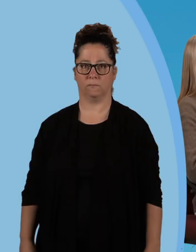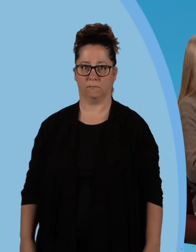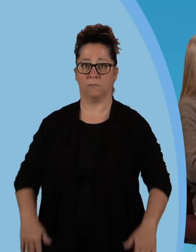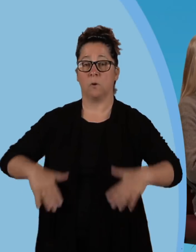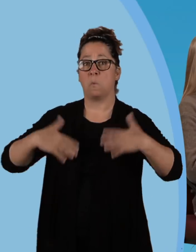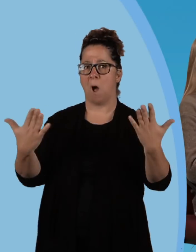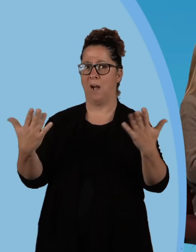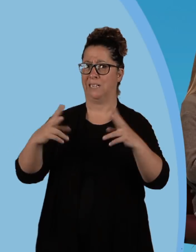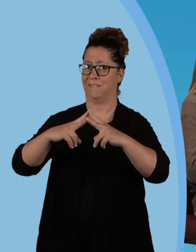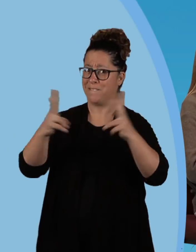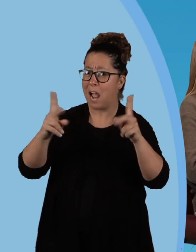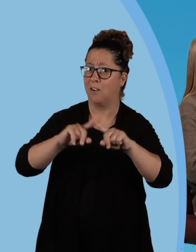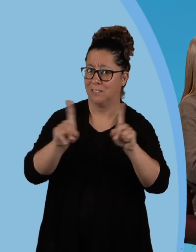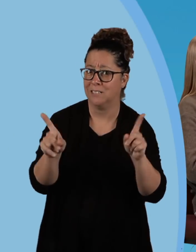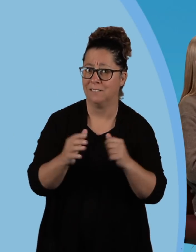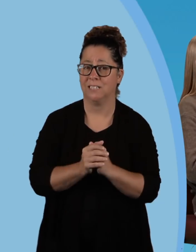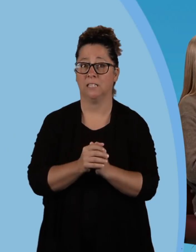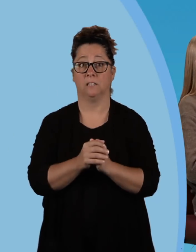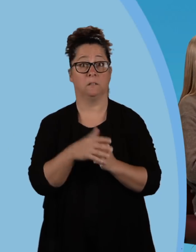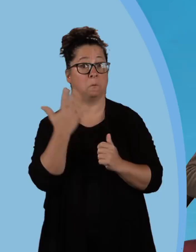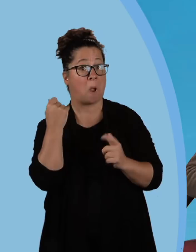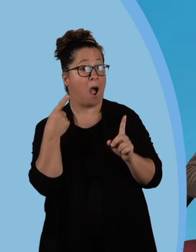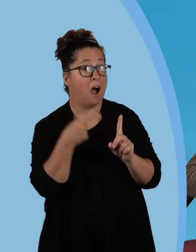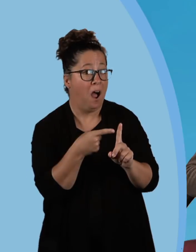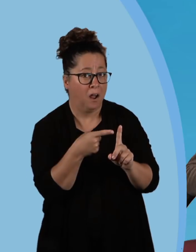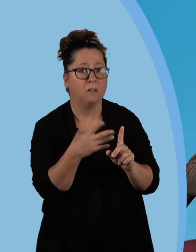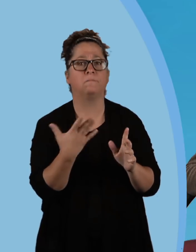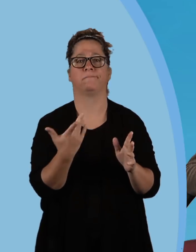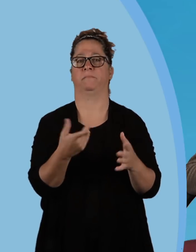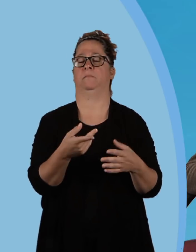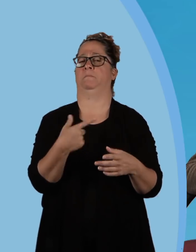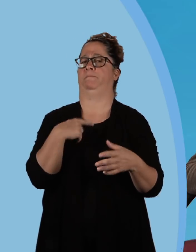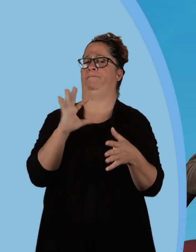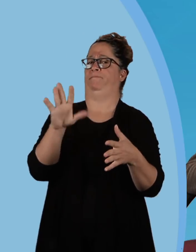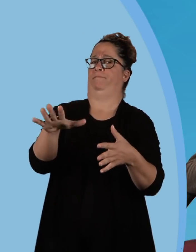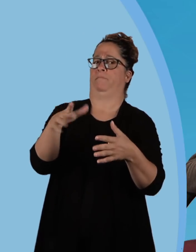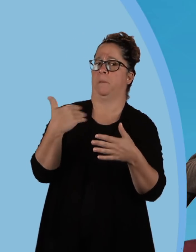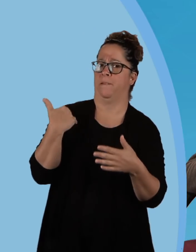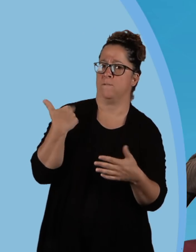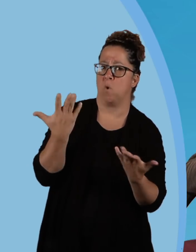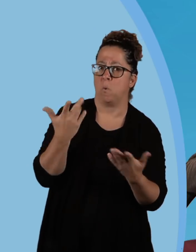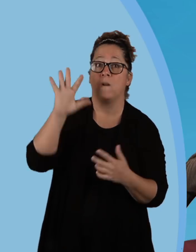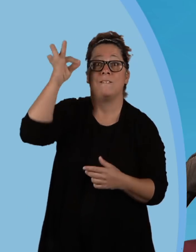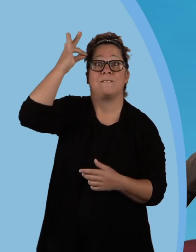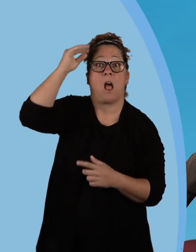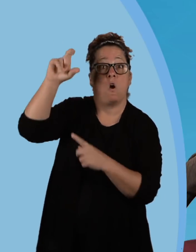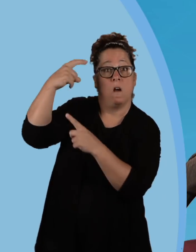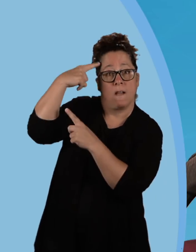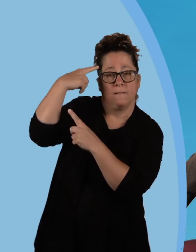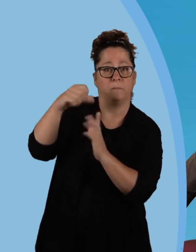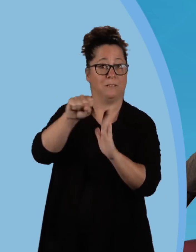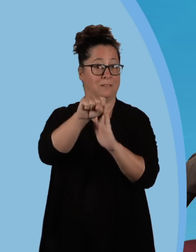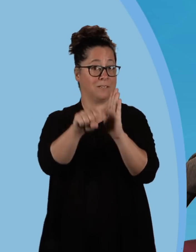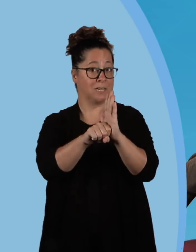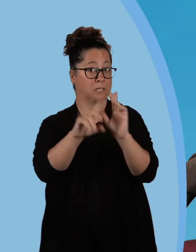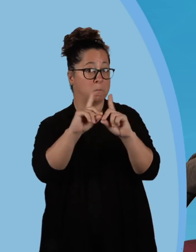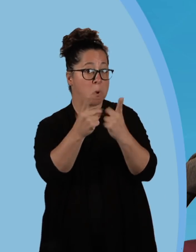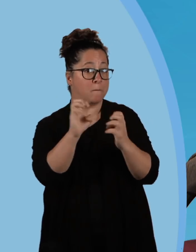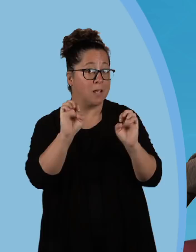Well, it is very different, and that's primarily because, as I mentioned before, the federal government and state departments